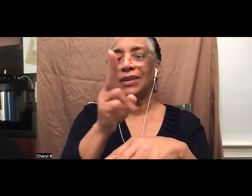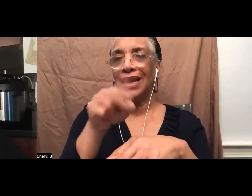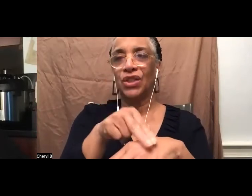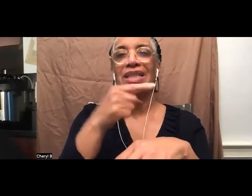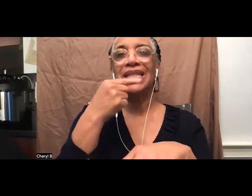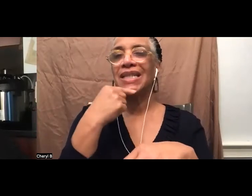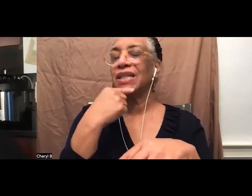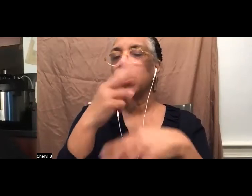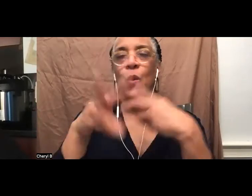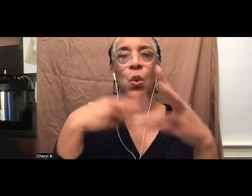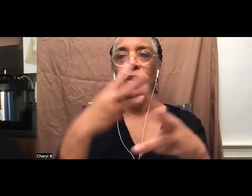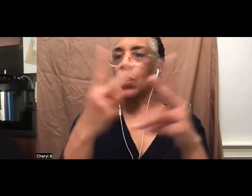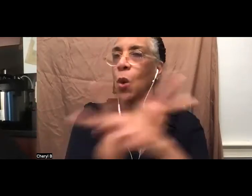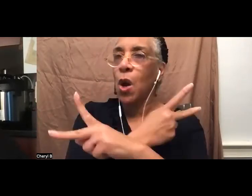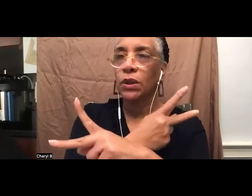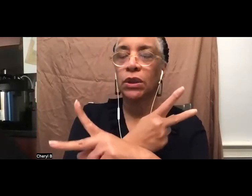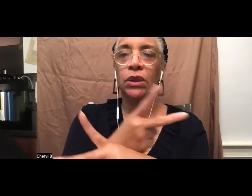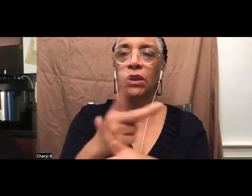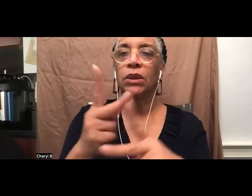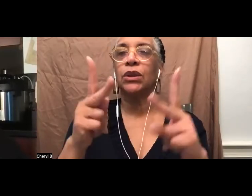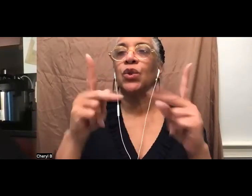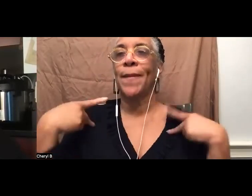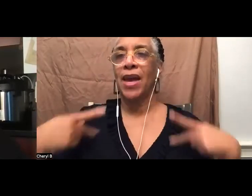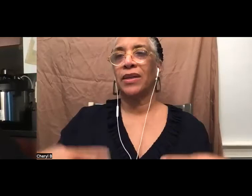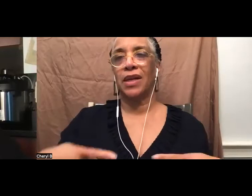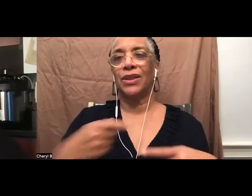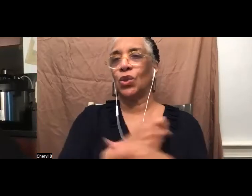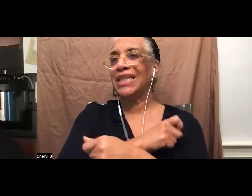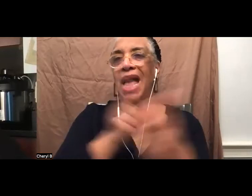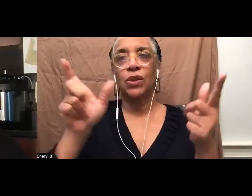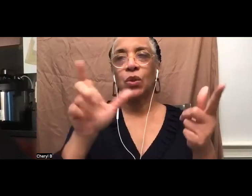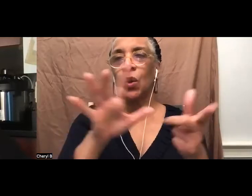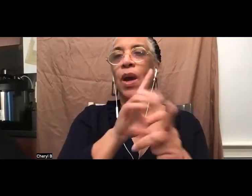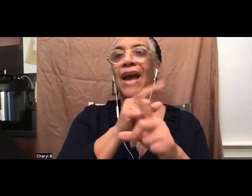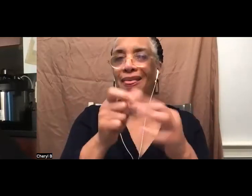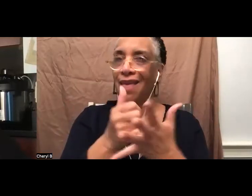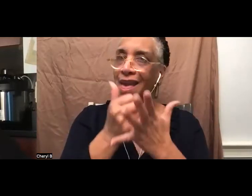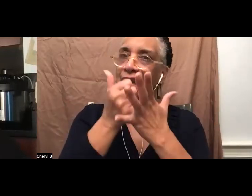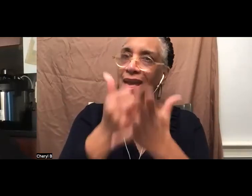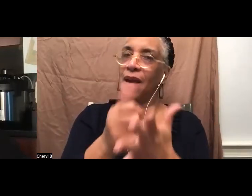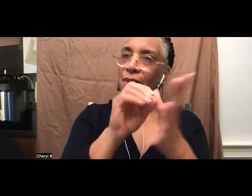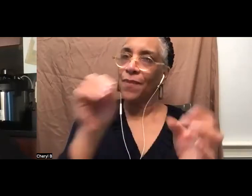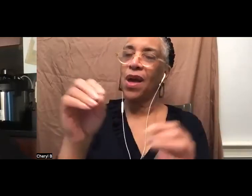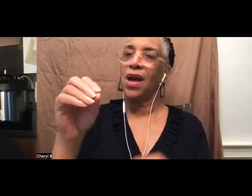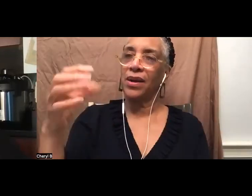So, this puts diplomatic and capitalistic pressure on many countries,